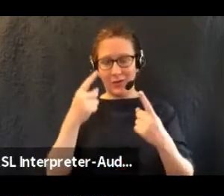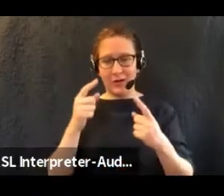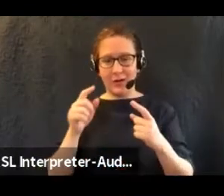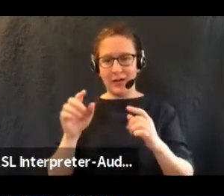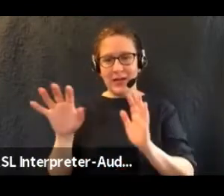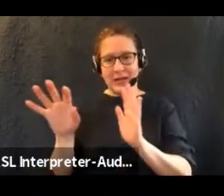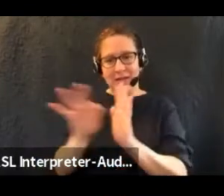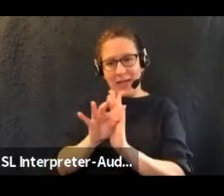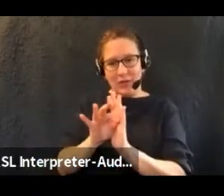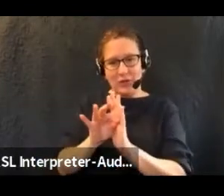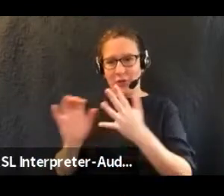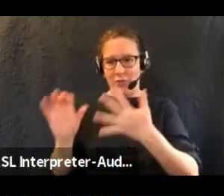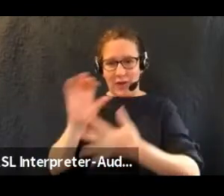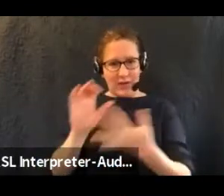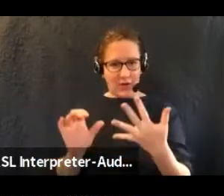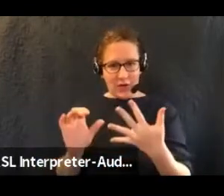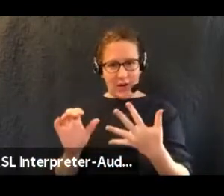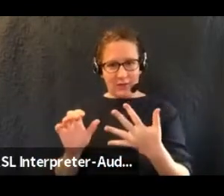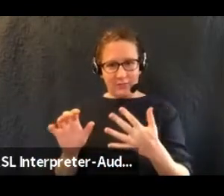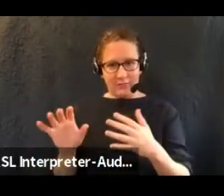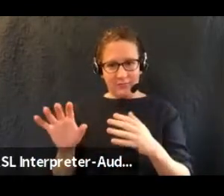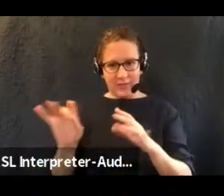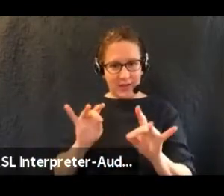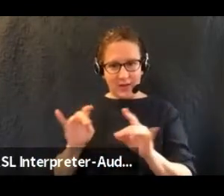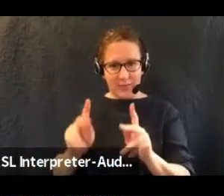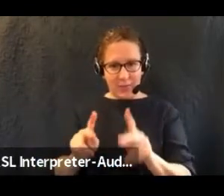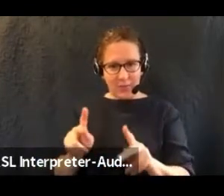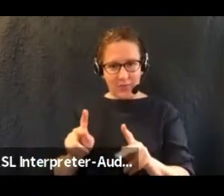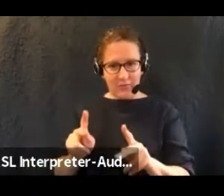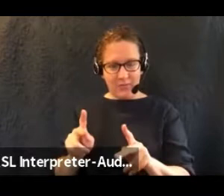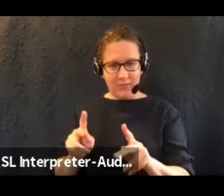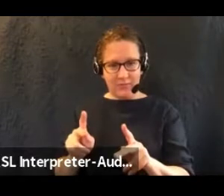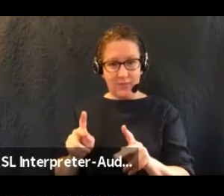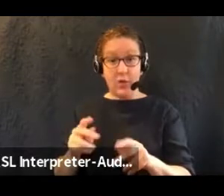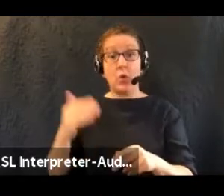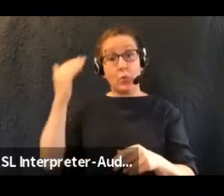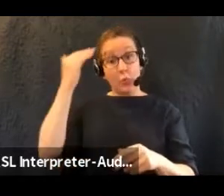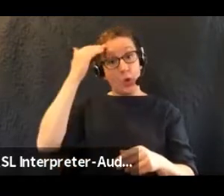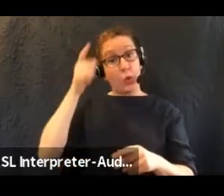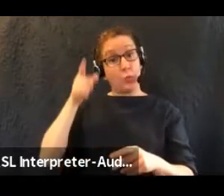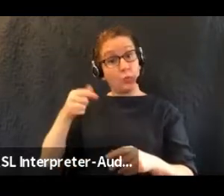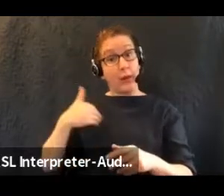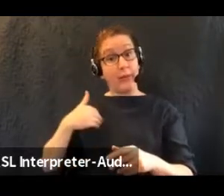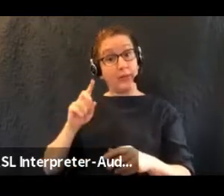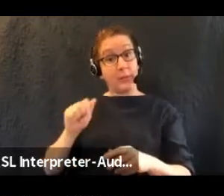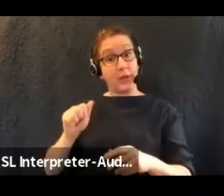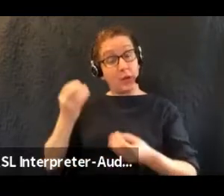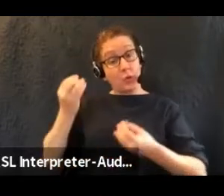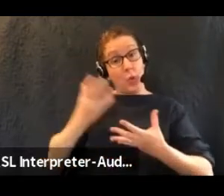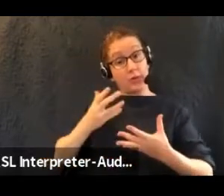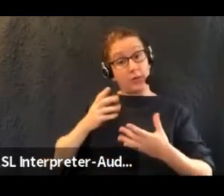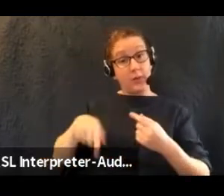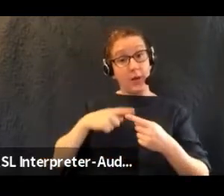we select people. We may know someone has a disability because maybe they told us that in their application, and